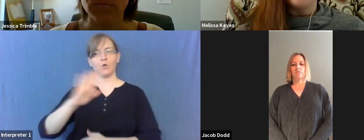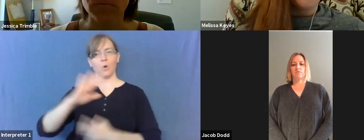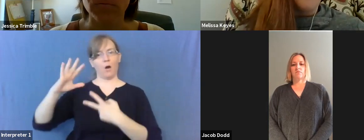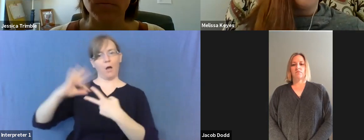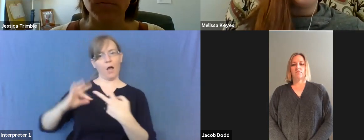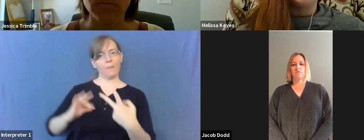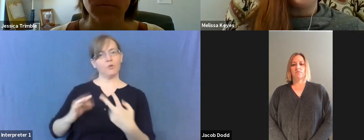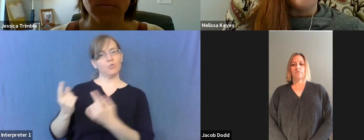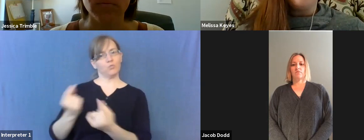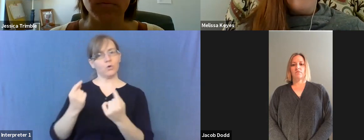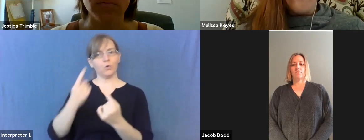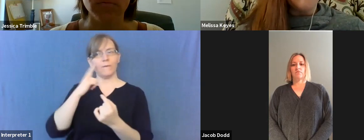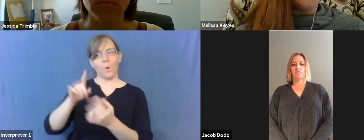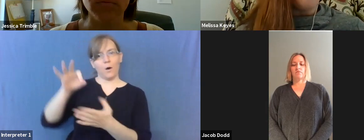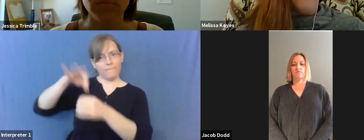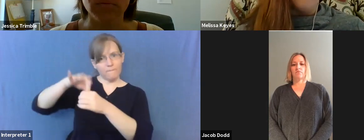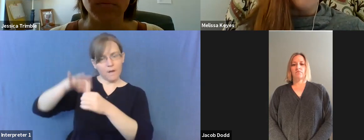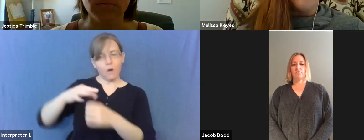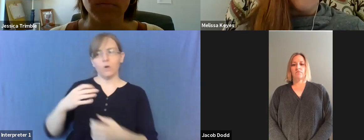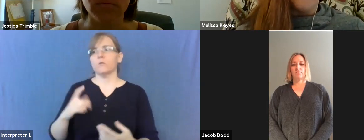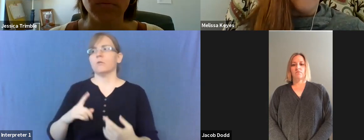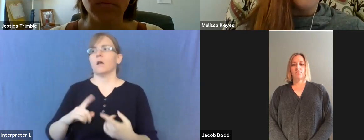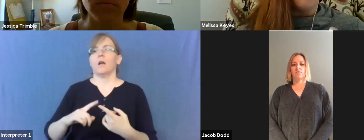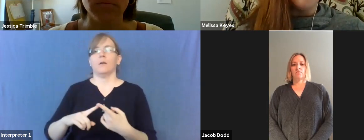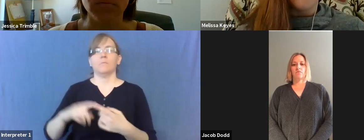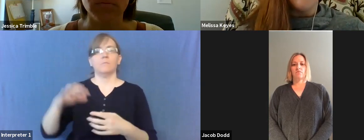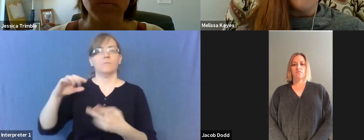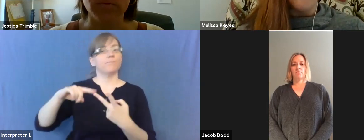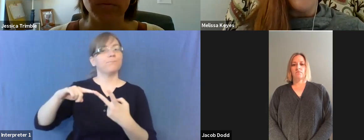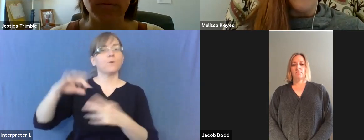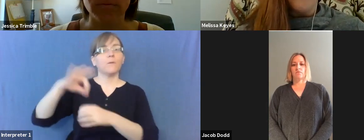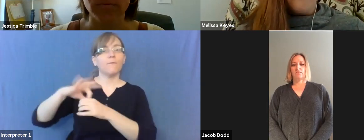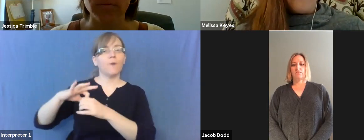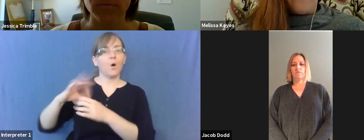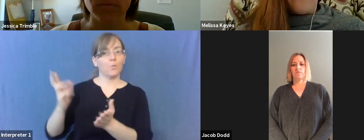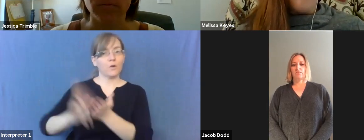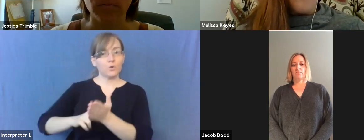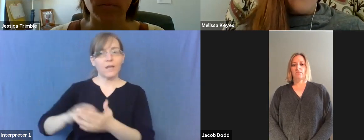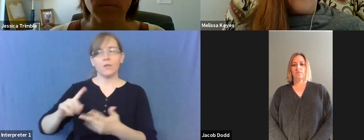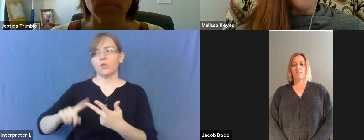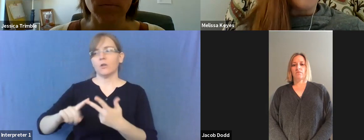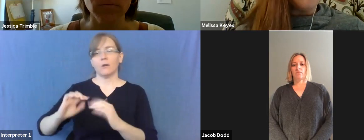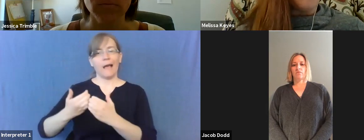voter registration, absentee ballots, things like that, as well as continuing to encourage people